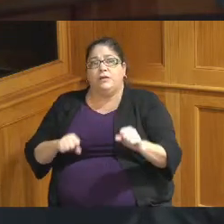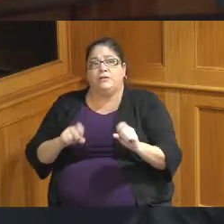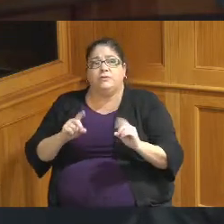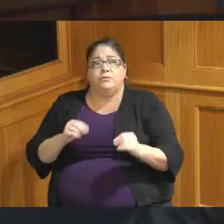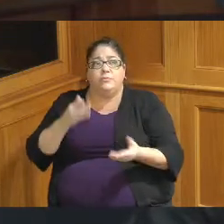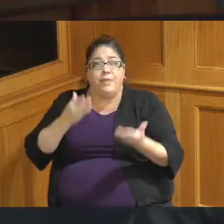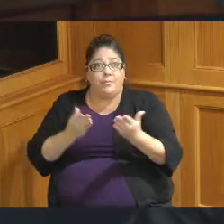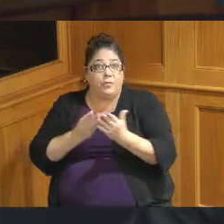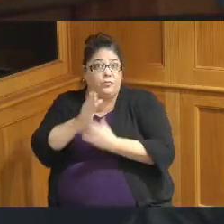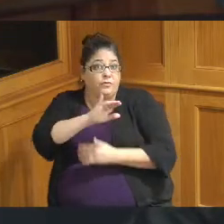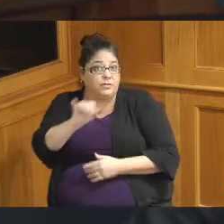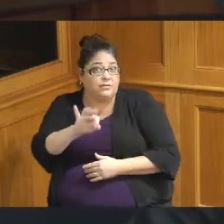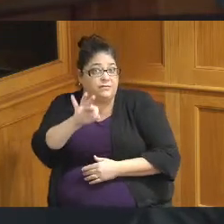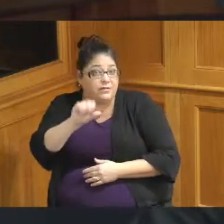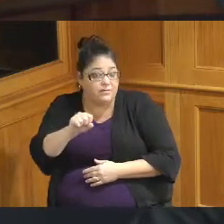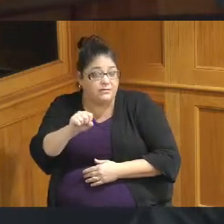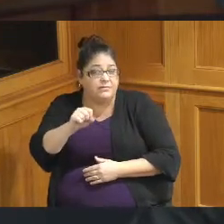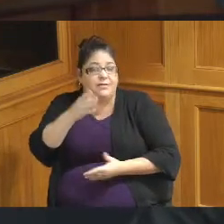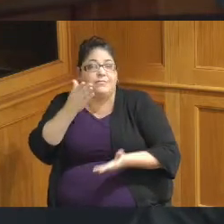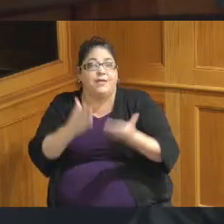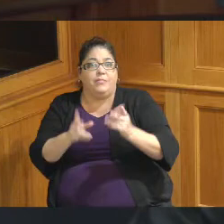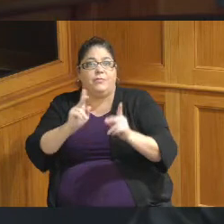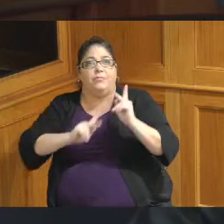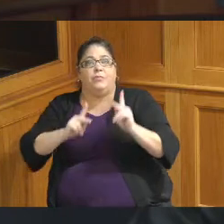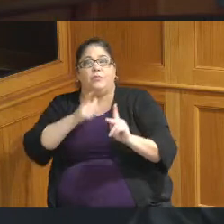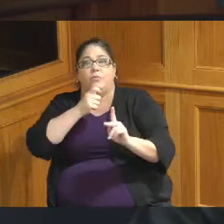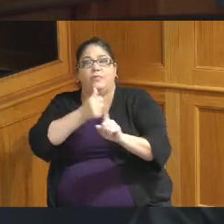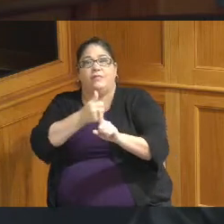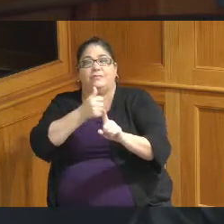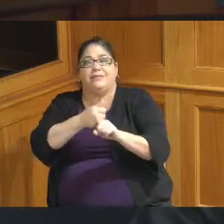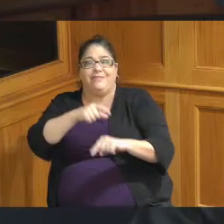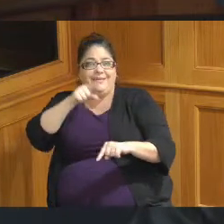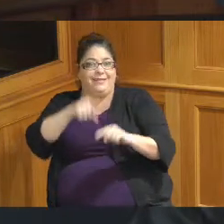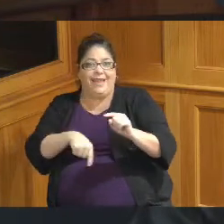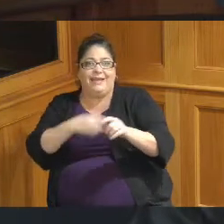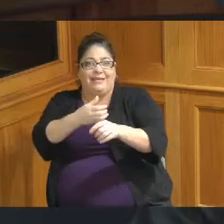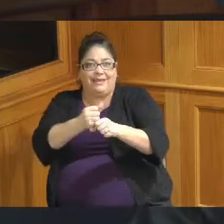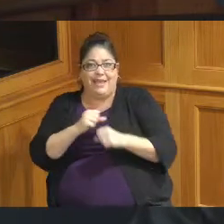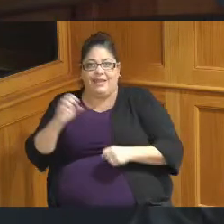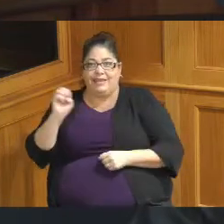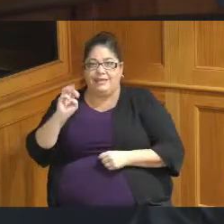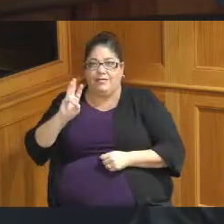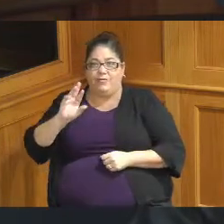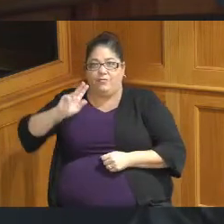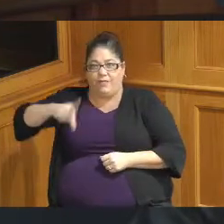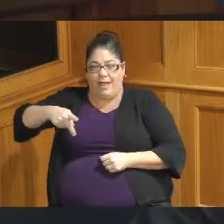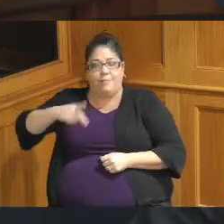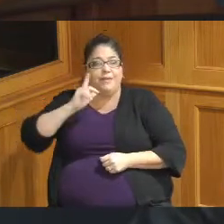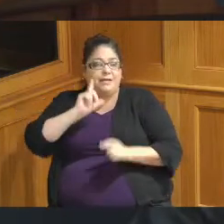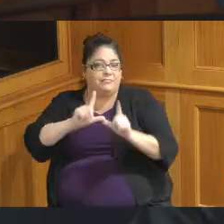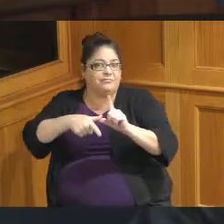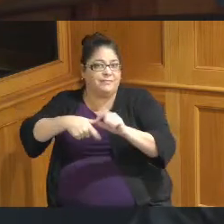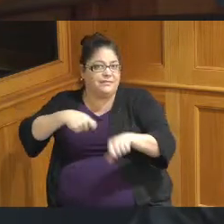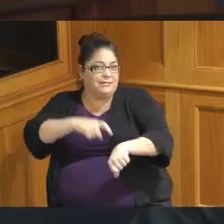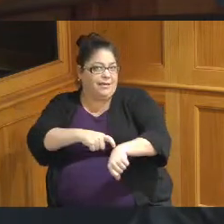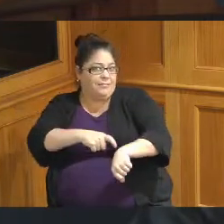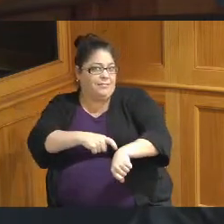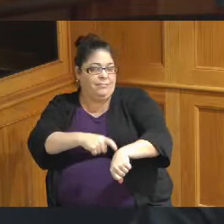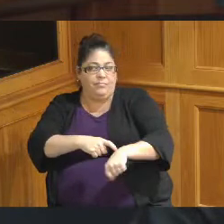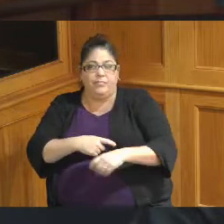JFS individuals that can no longer get ER because it the deadline is run out the money is run out